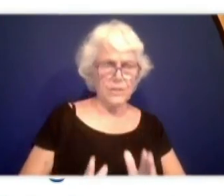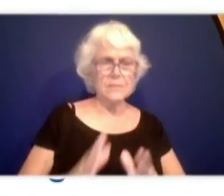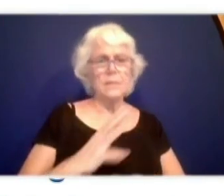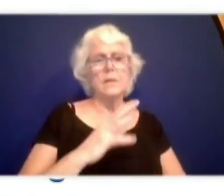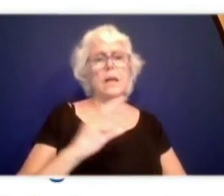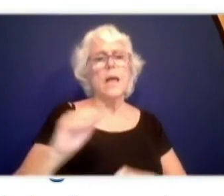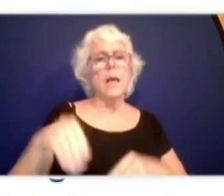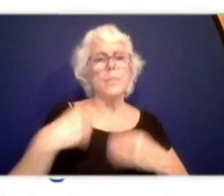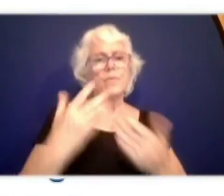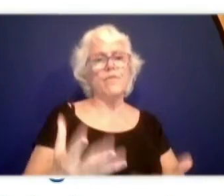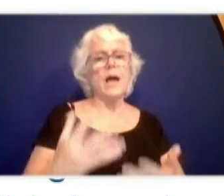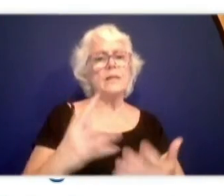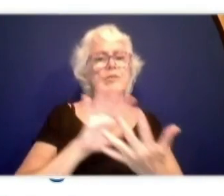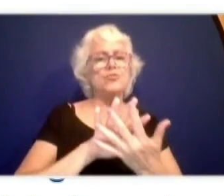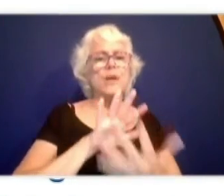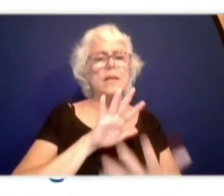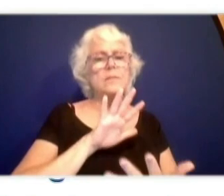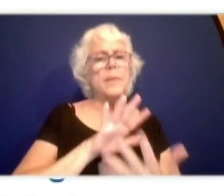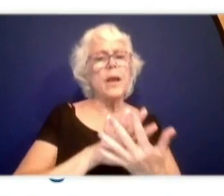and it provides a transparent pay structure.